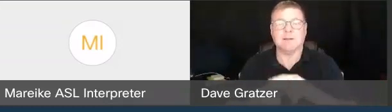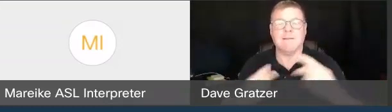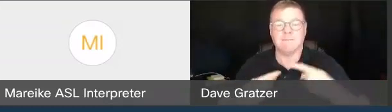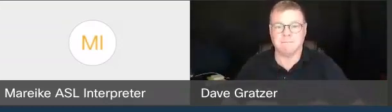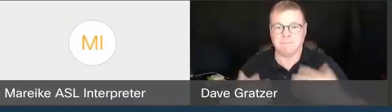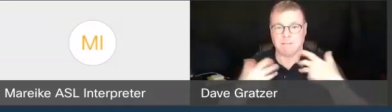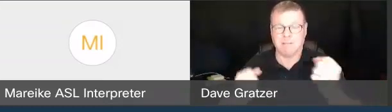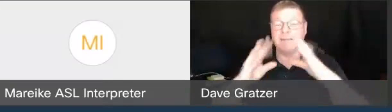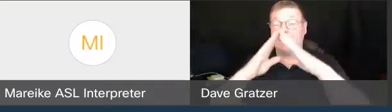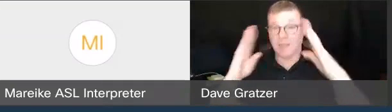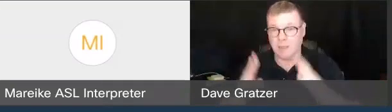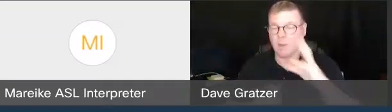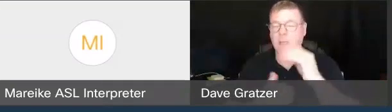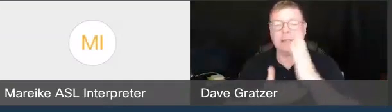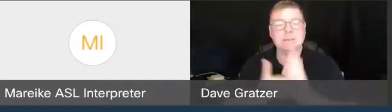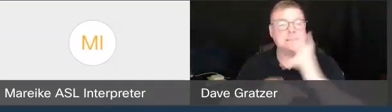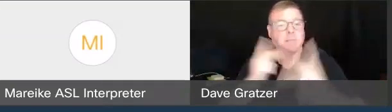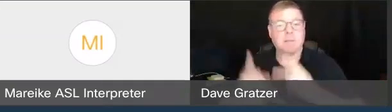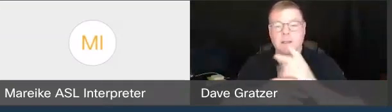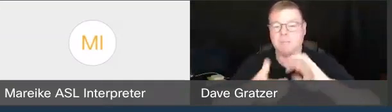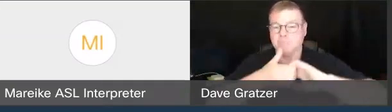and then some sort of collaboration with the criminal justice system,